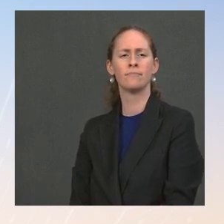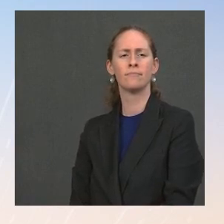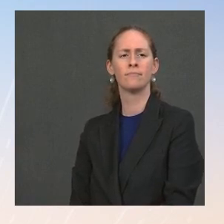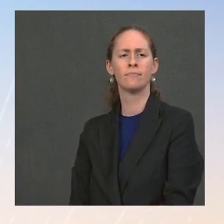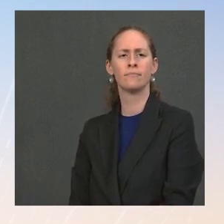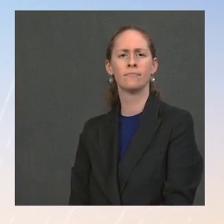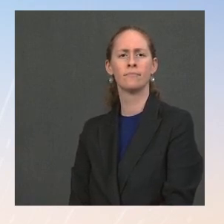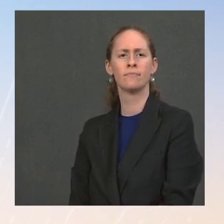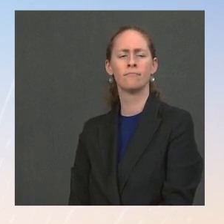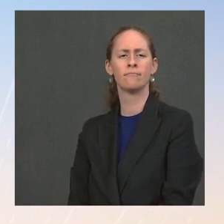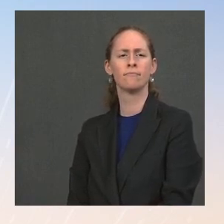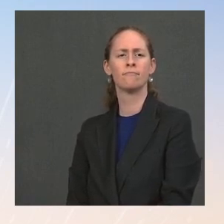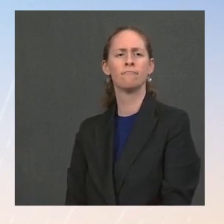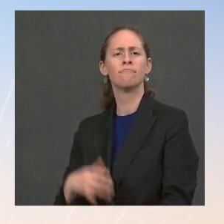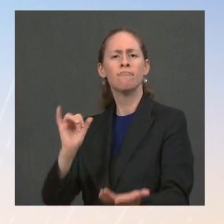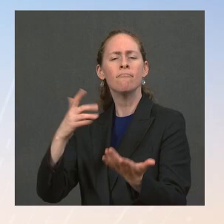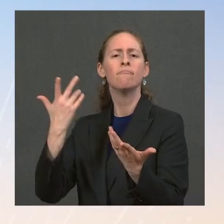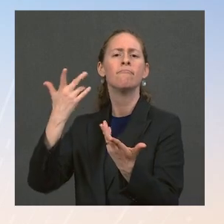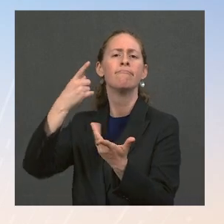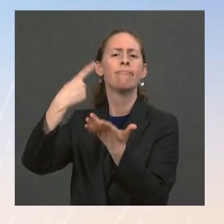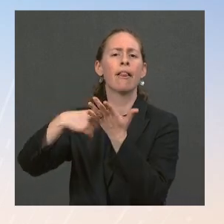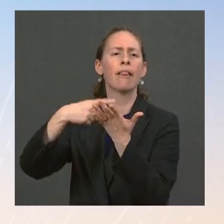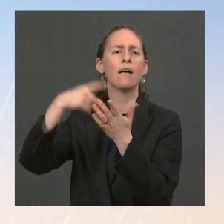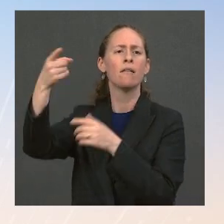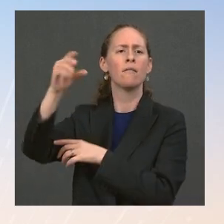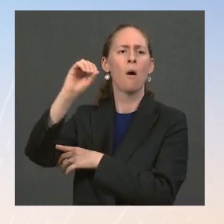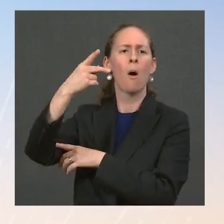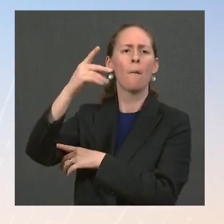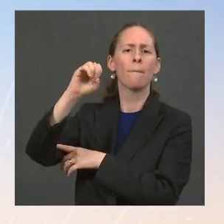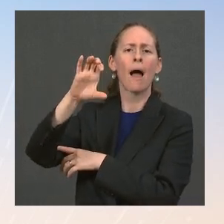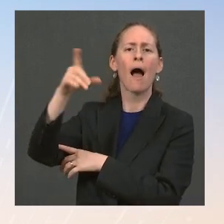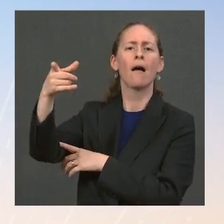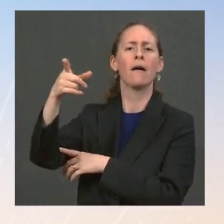Is there any consideration perhaps being given to this --